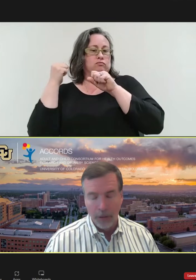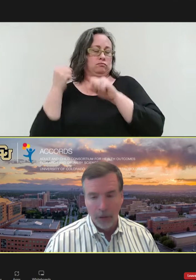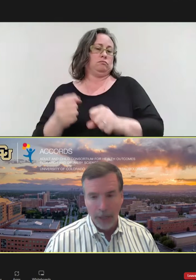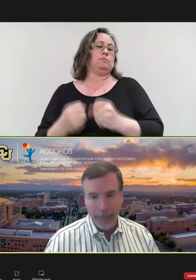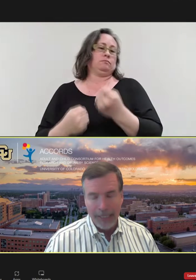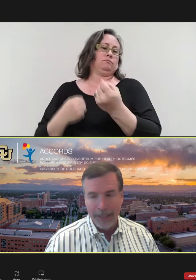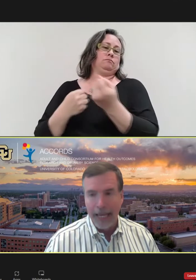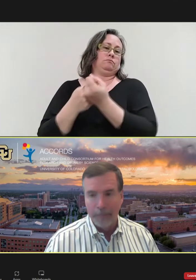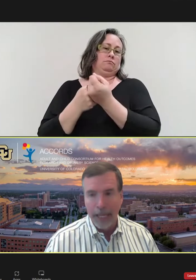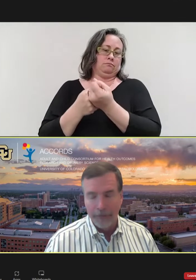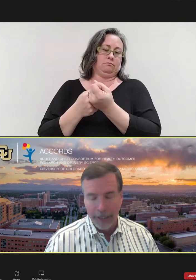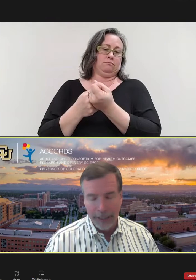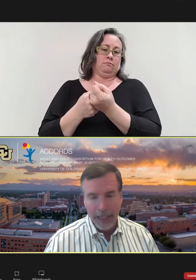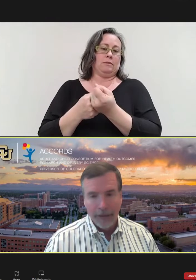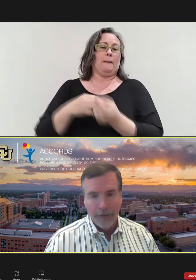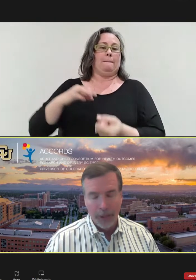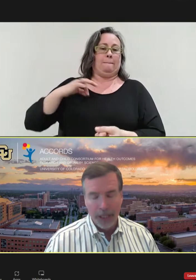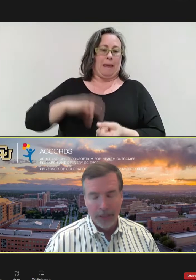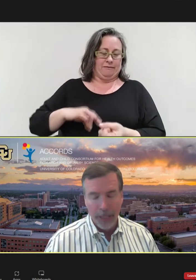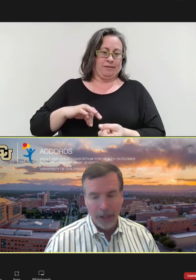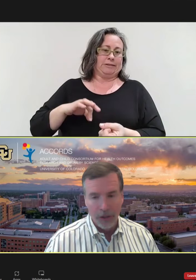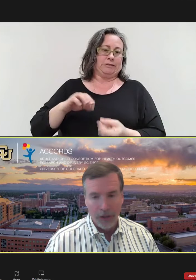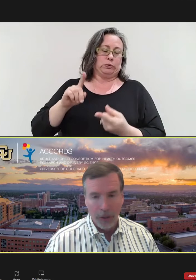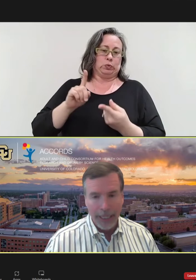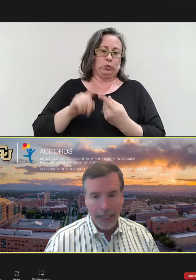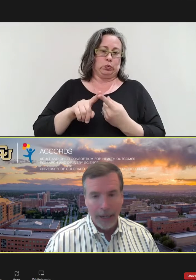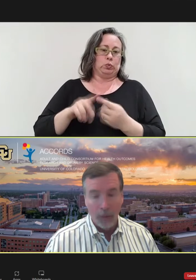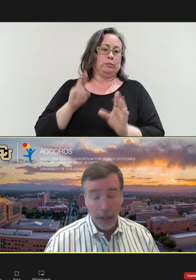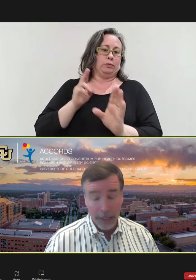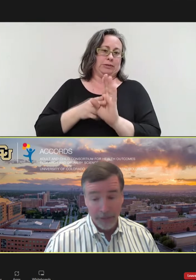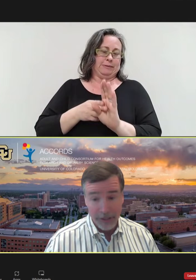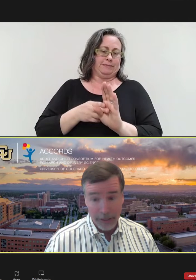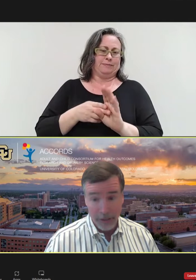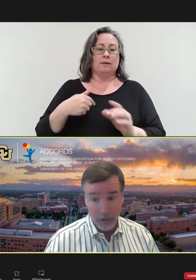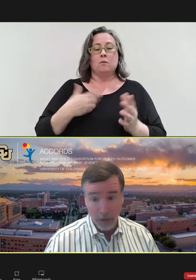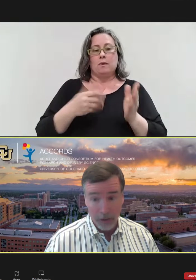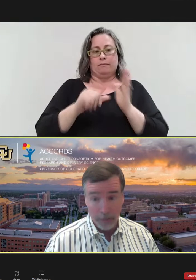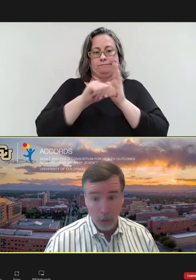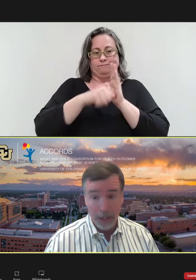program is a net benefit for participation. So again, I want to emphasize the strong support